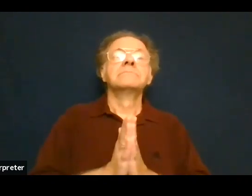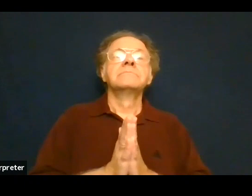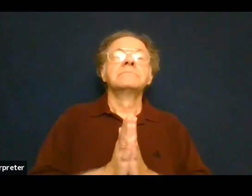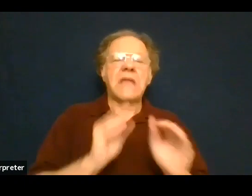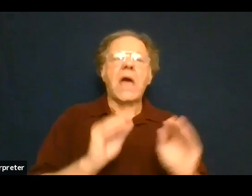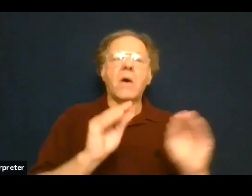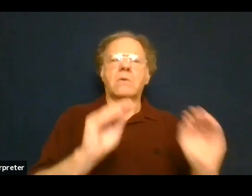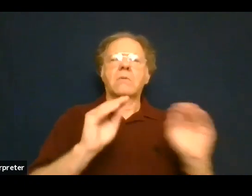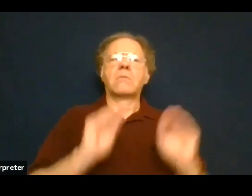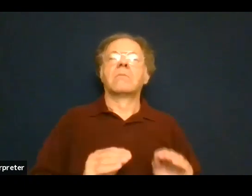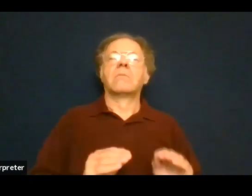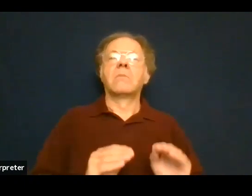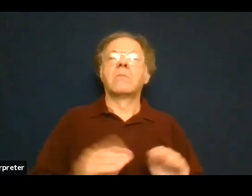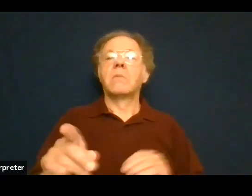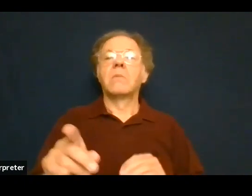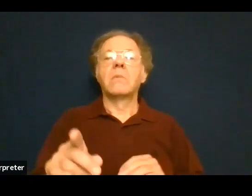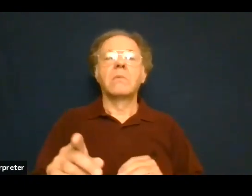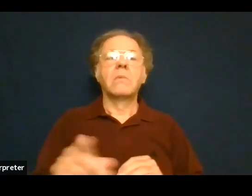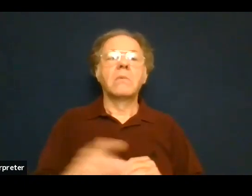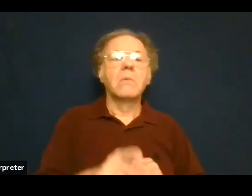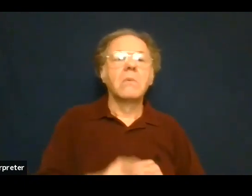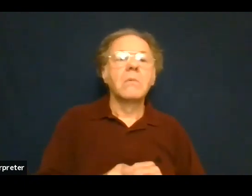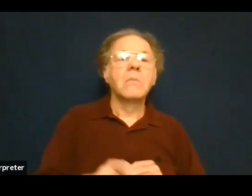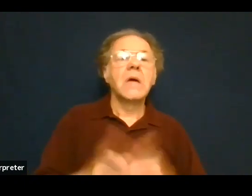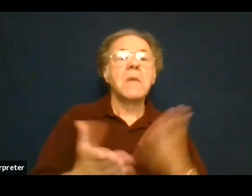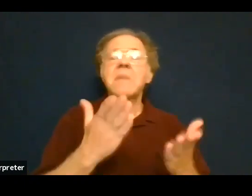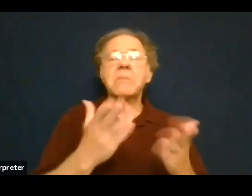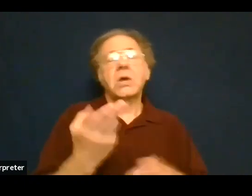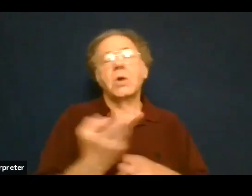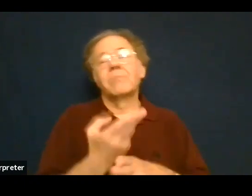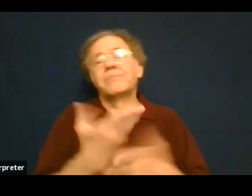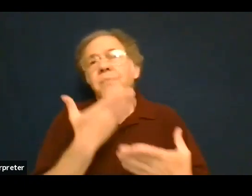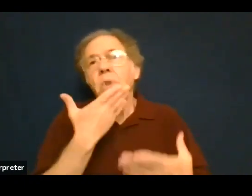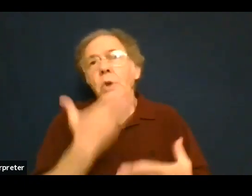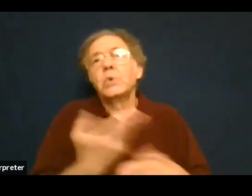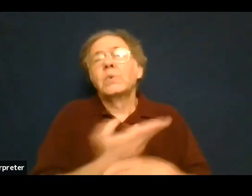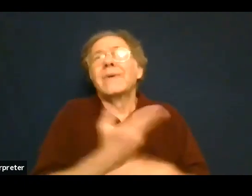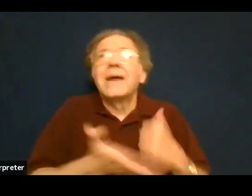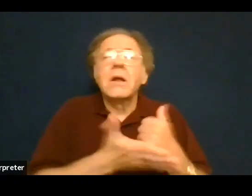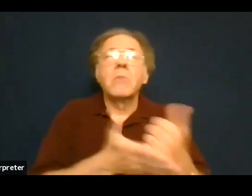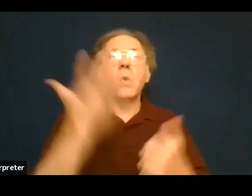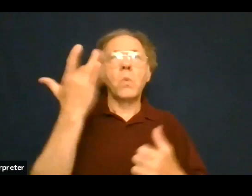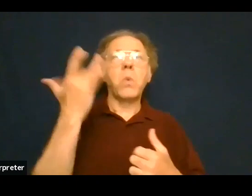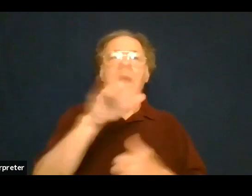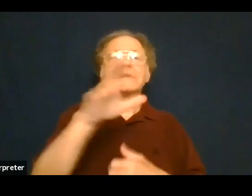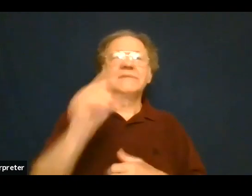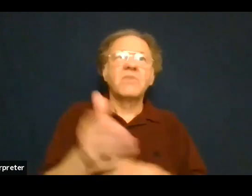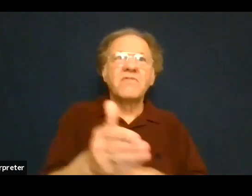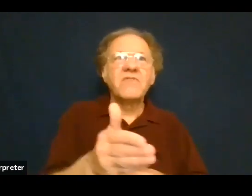Marly, I thought it might be useful-- I'm sorry. for someone to explain why the zebrafish is a good model. [INTERPOSING VOICES] Ah, excellent.